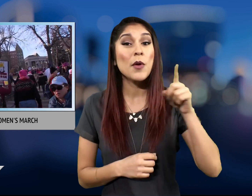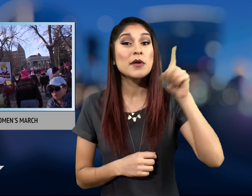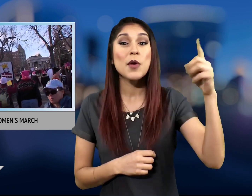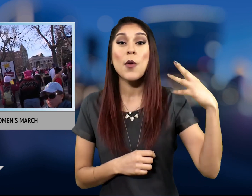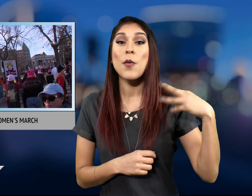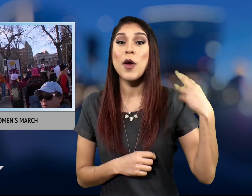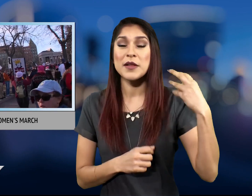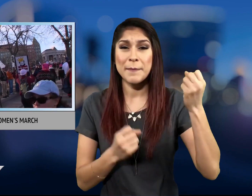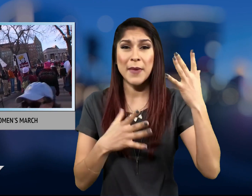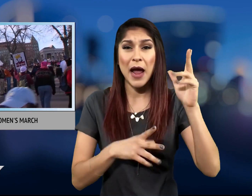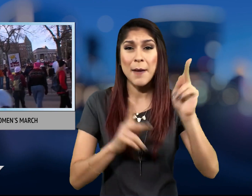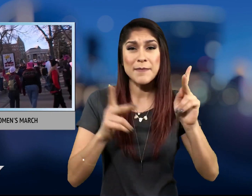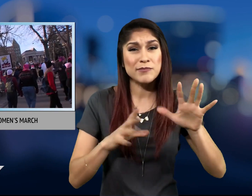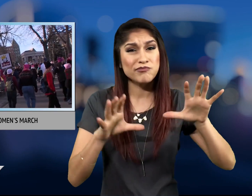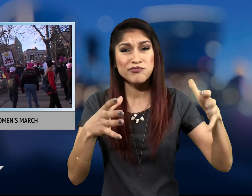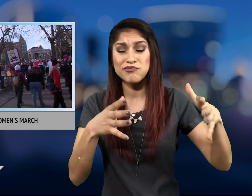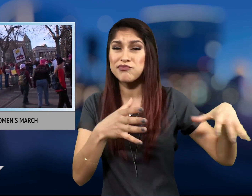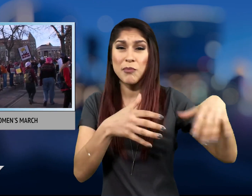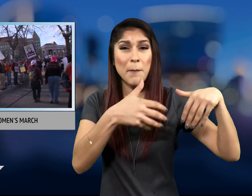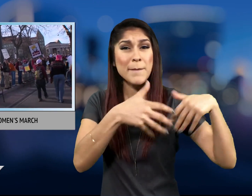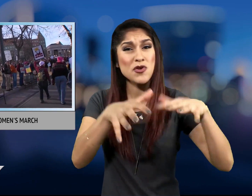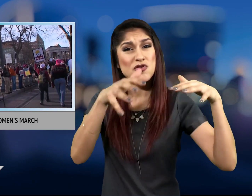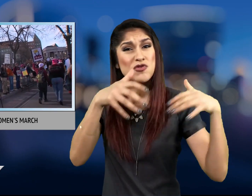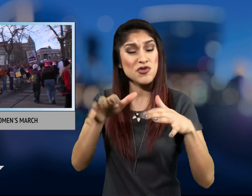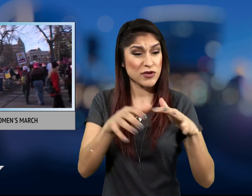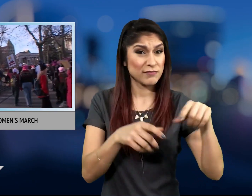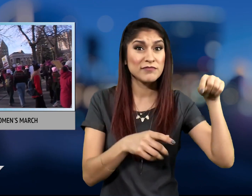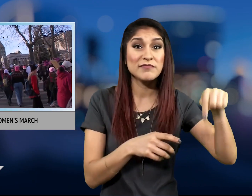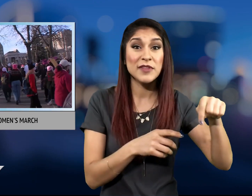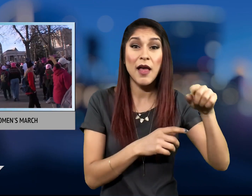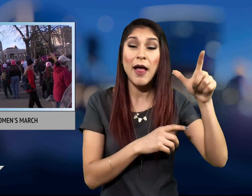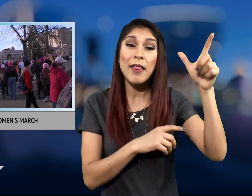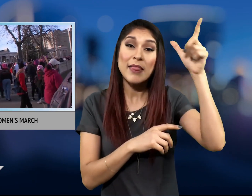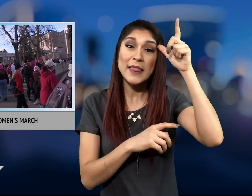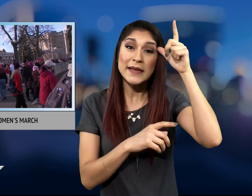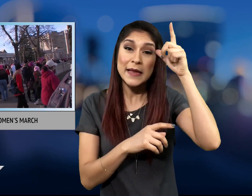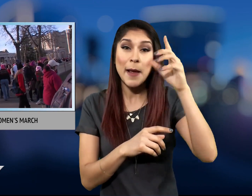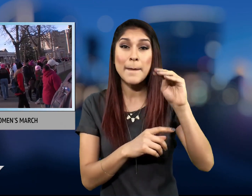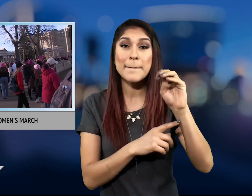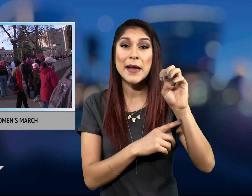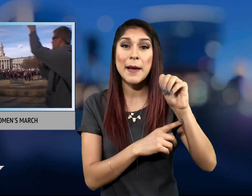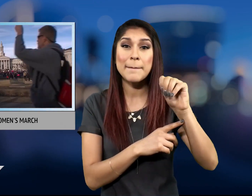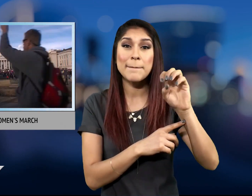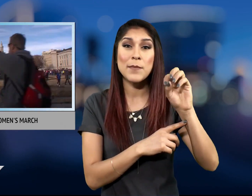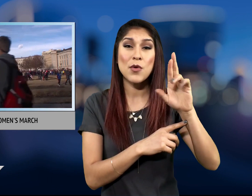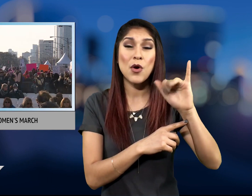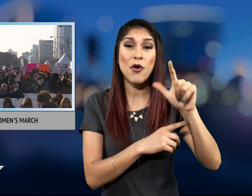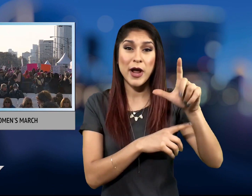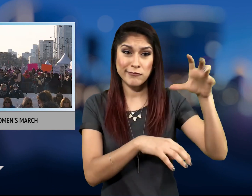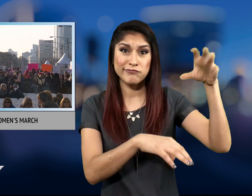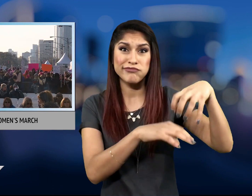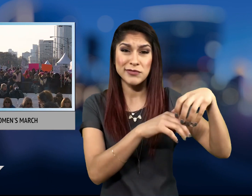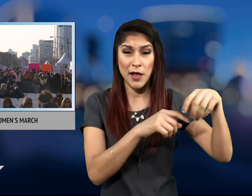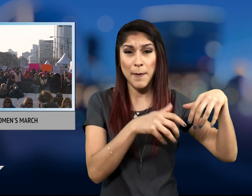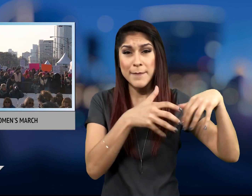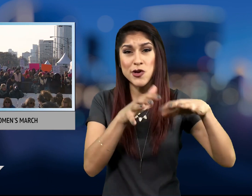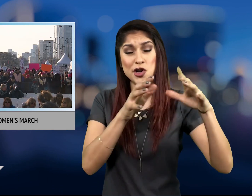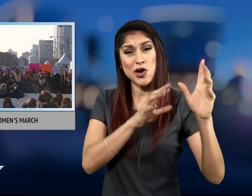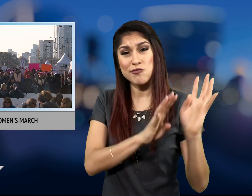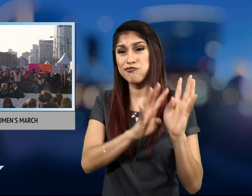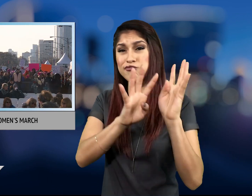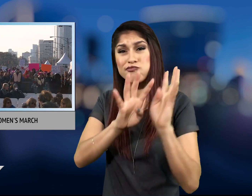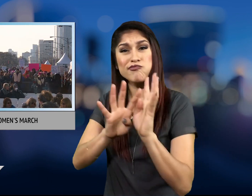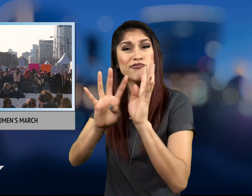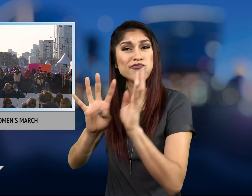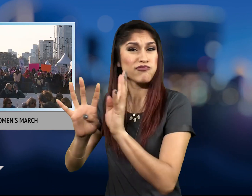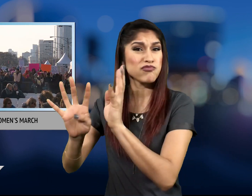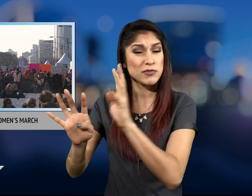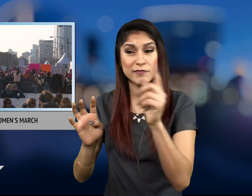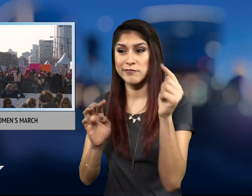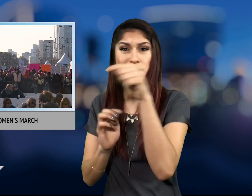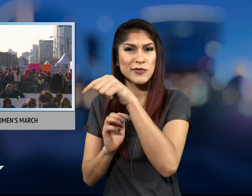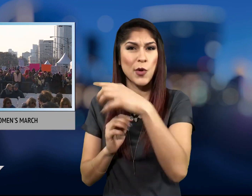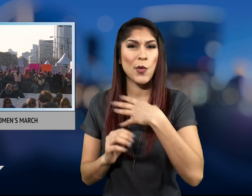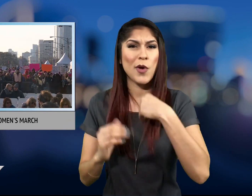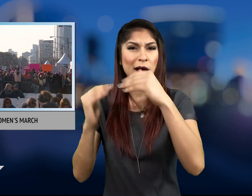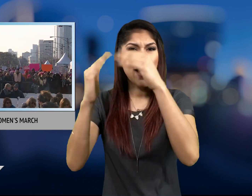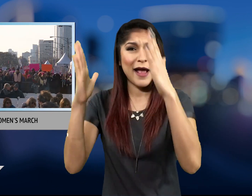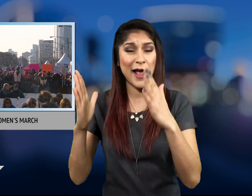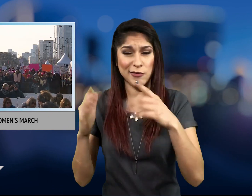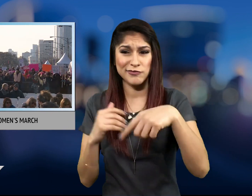At the event in Washington, DC, marchers plan to descend upon the White House after holding